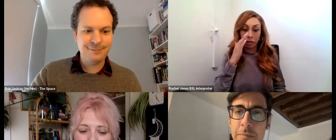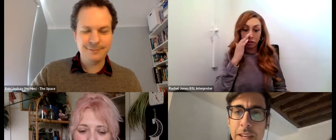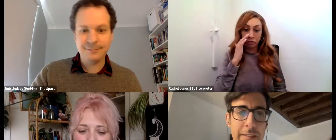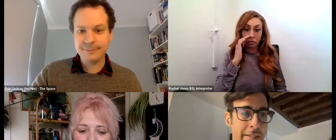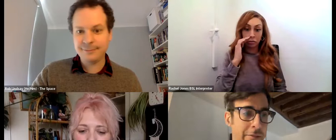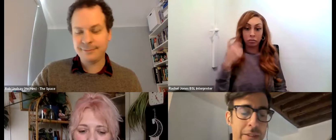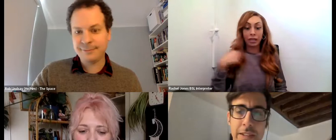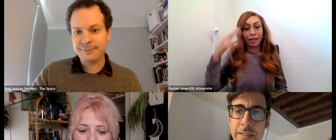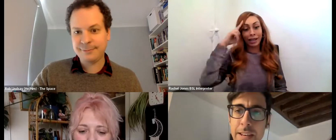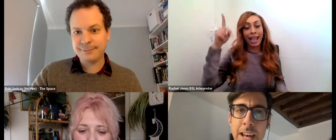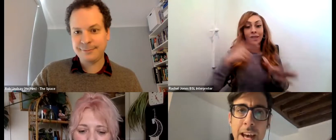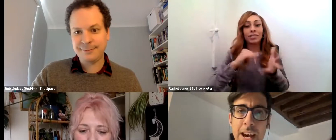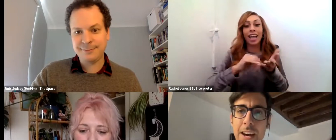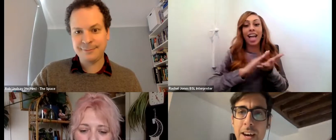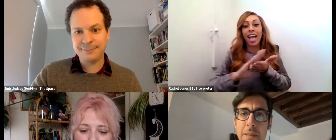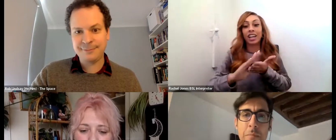my name is Ash, as Rob said,